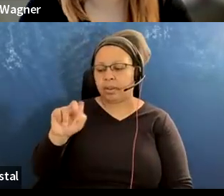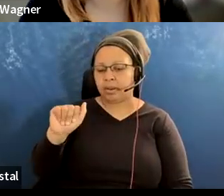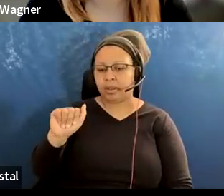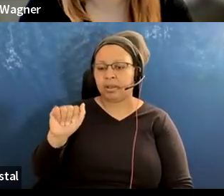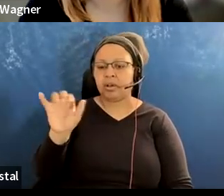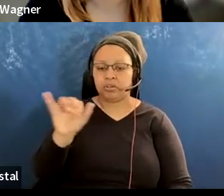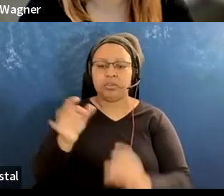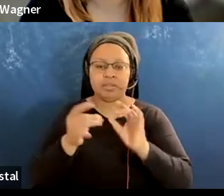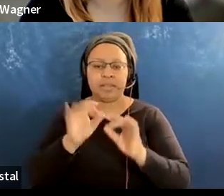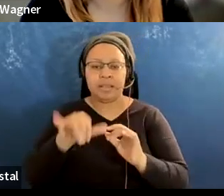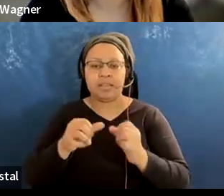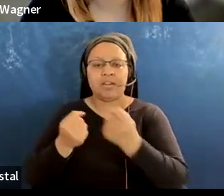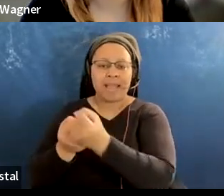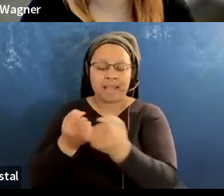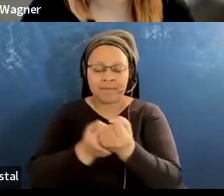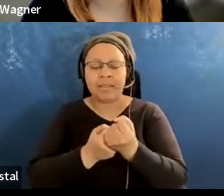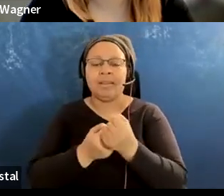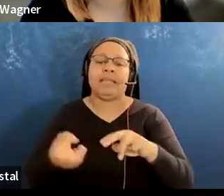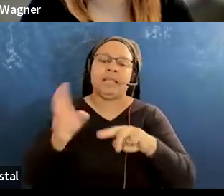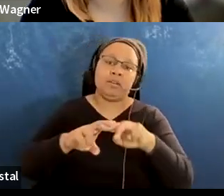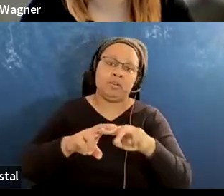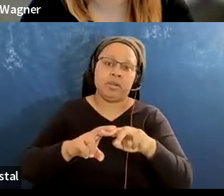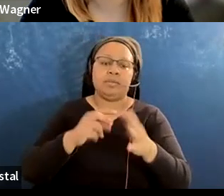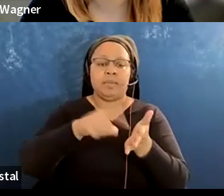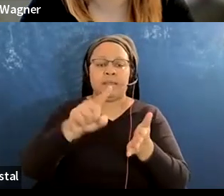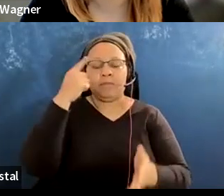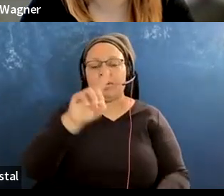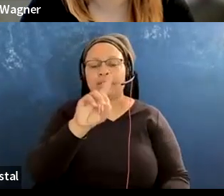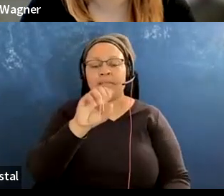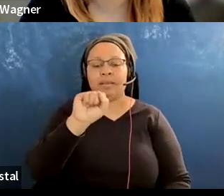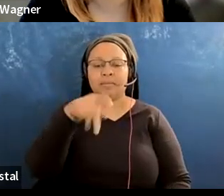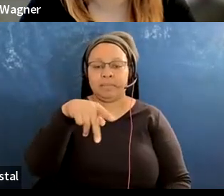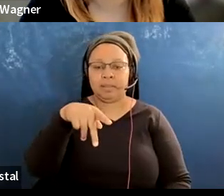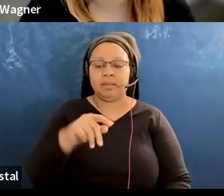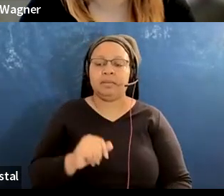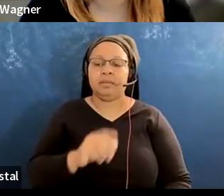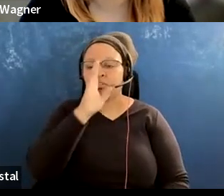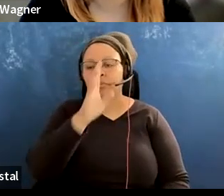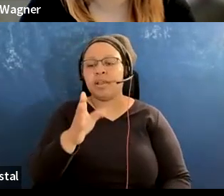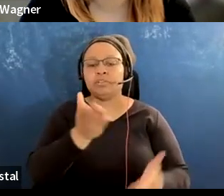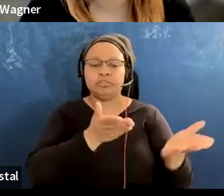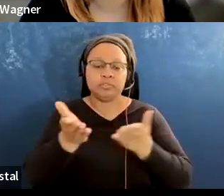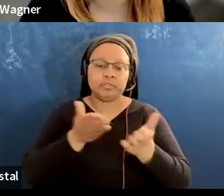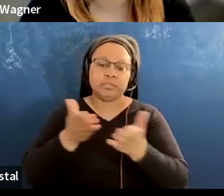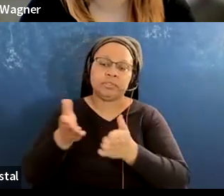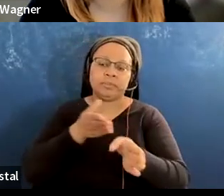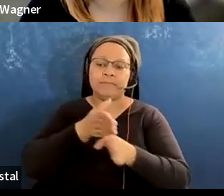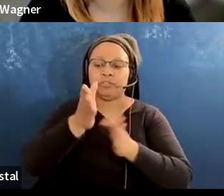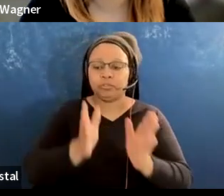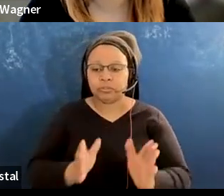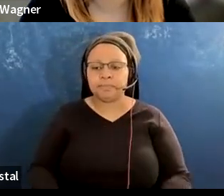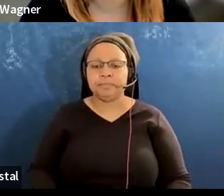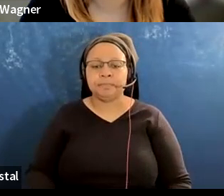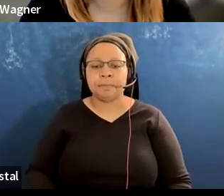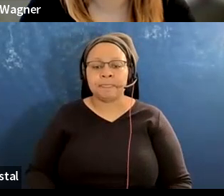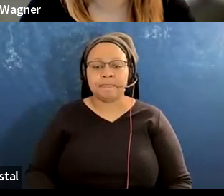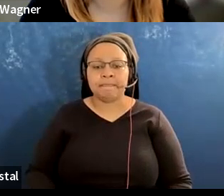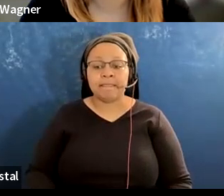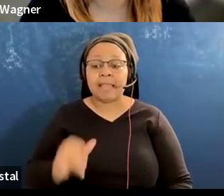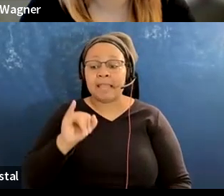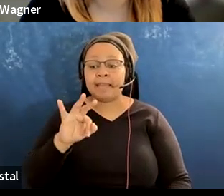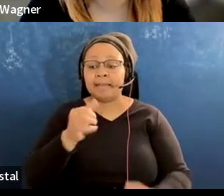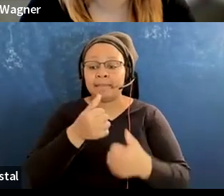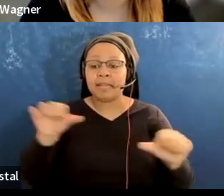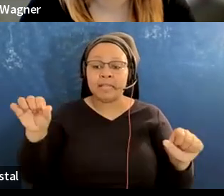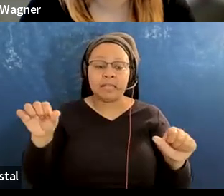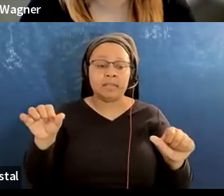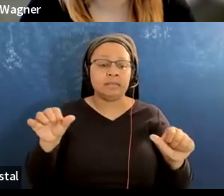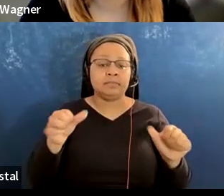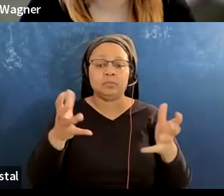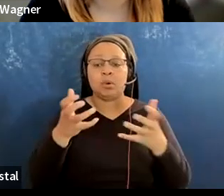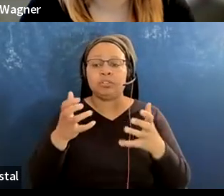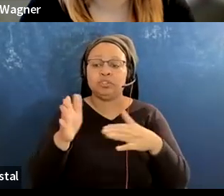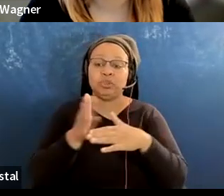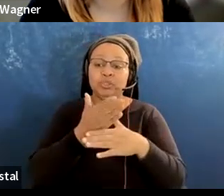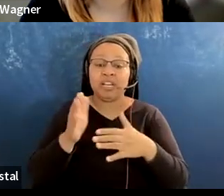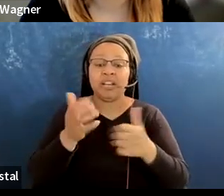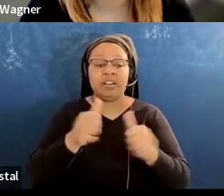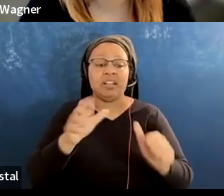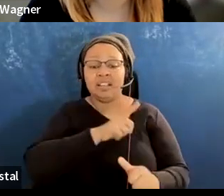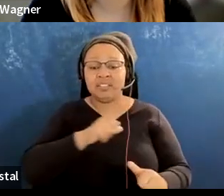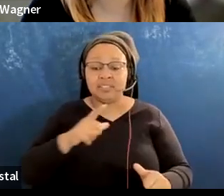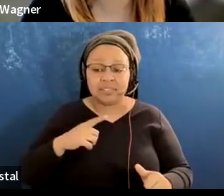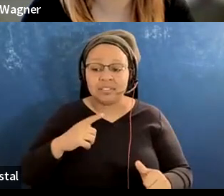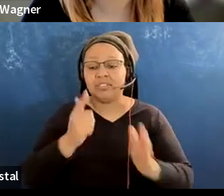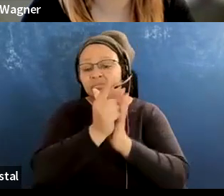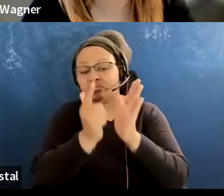, but like I say that's our way of trying to fill that gap until we could get more attendance and increase the pay because we are also going through a legislative session whereby we are advocating for at least a starting base of $15 an hour.